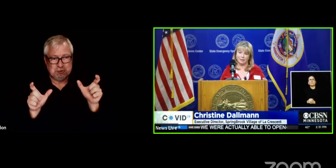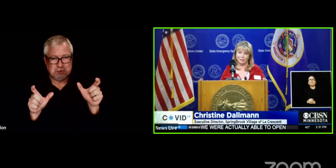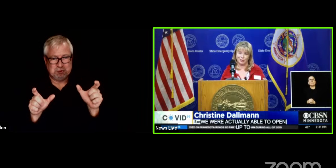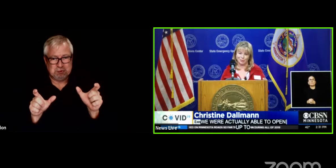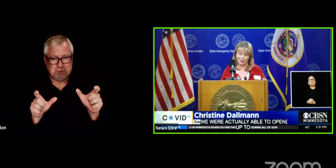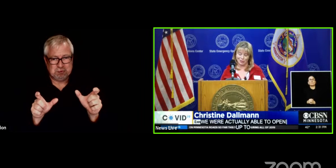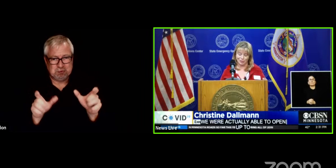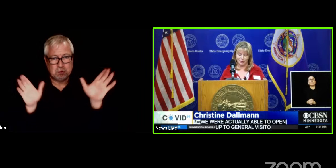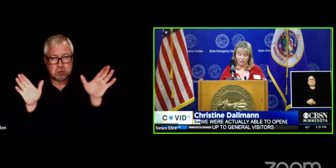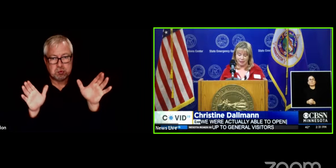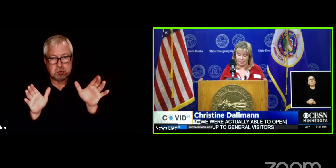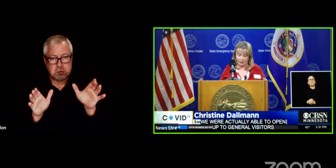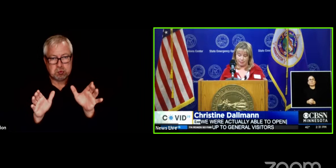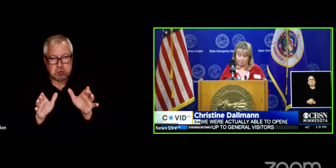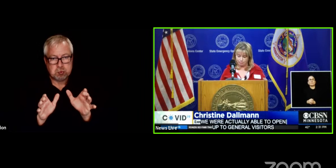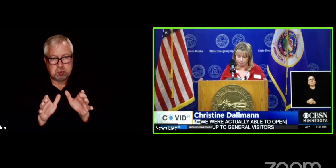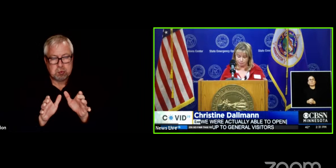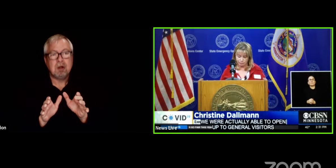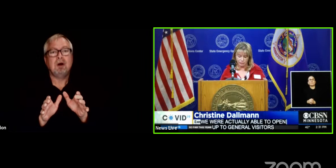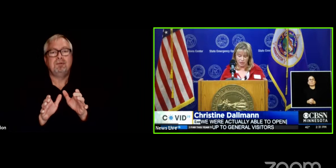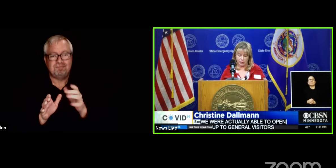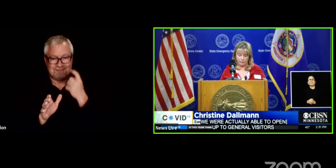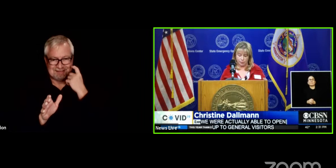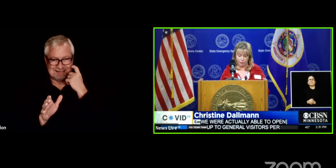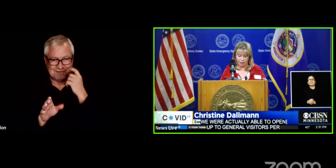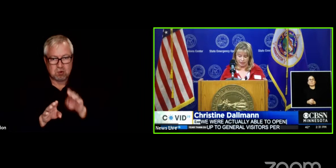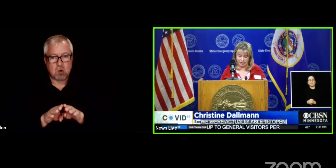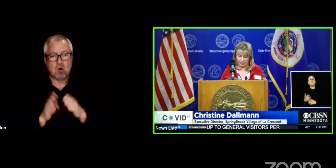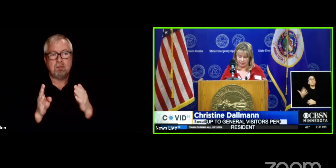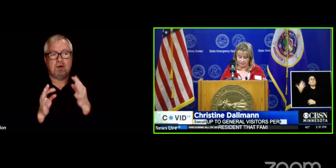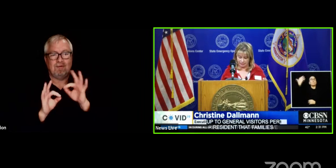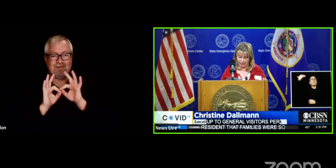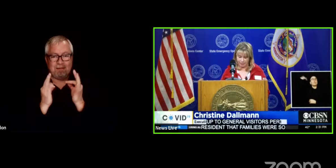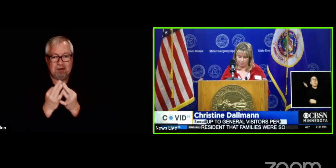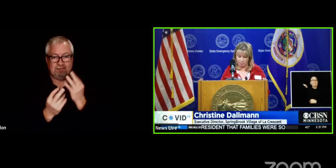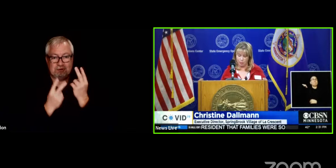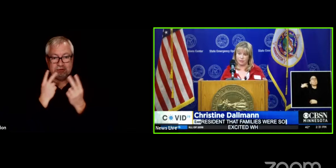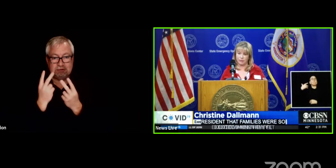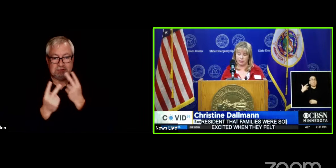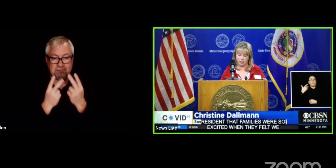IN THE RIGHT DIRECTION. UNFORTUNATELY, WITH THE